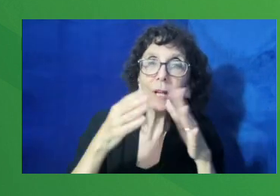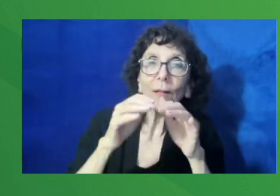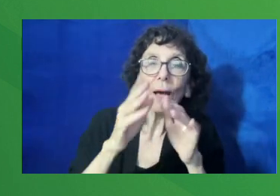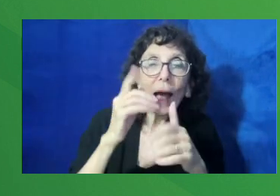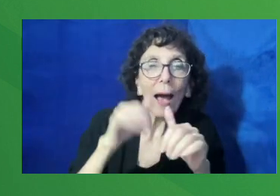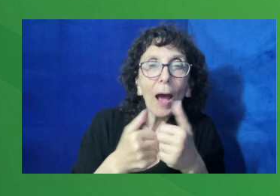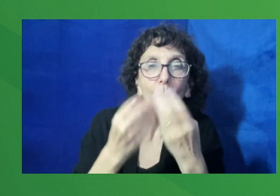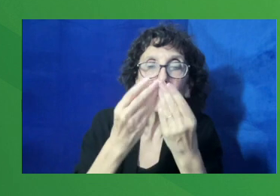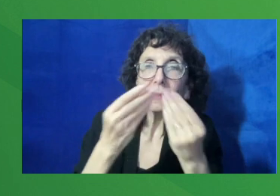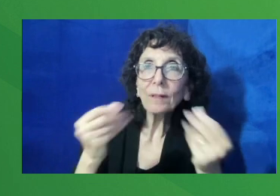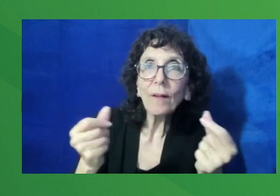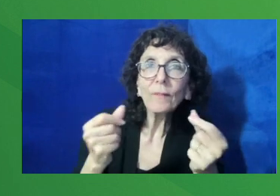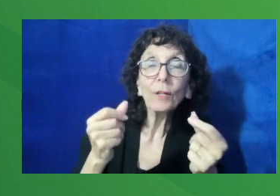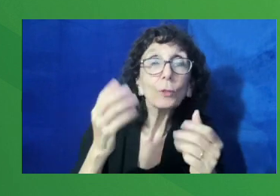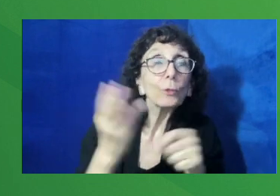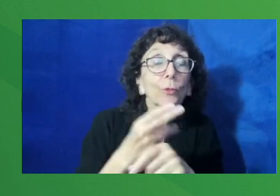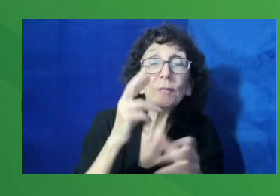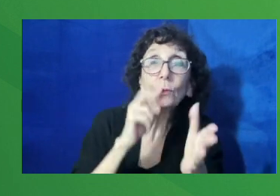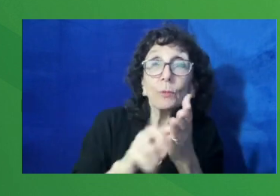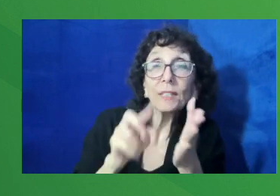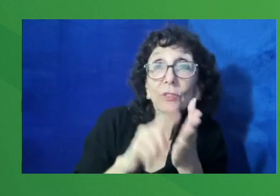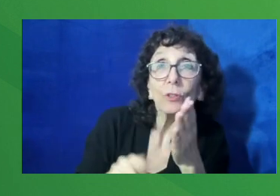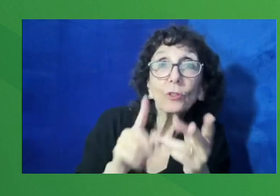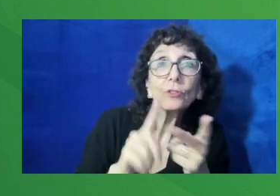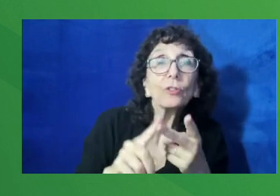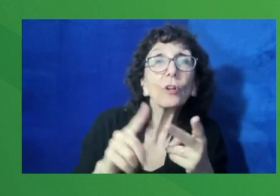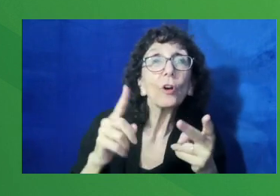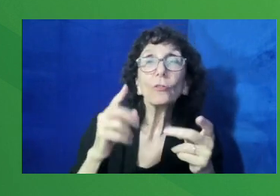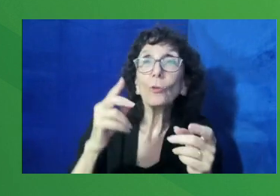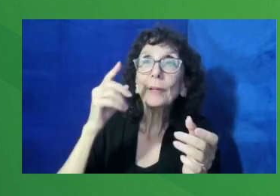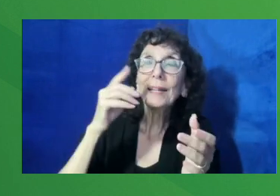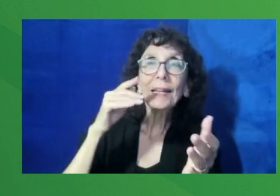through inquiry structuring, through asking and answering really good questions using sources.